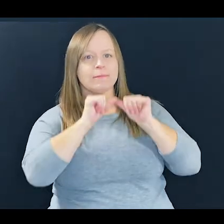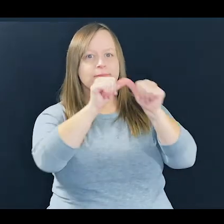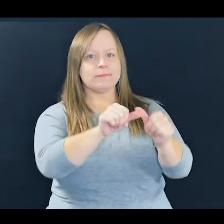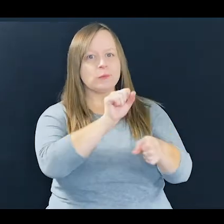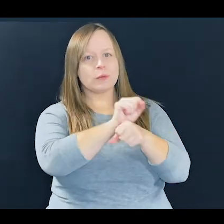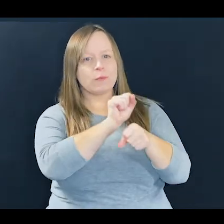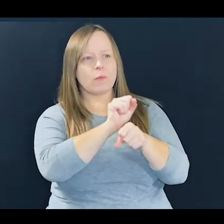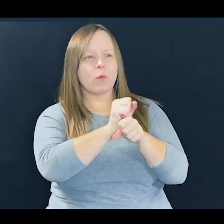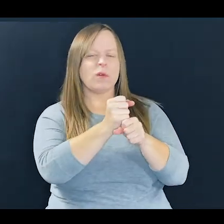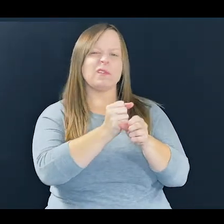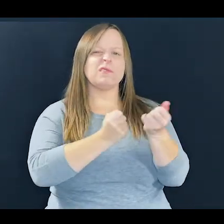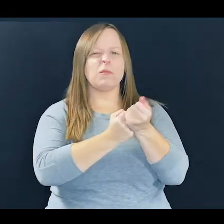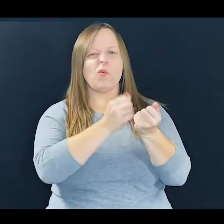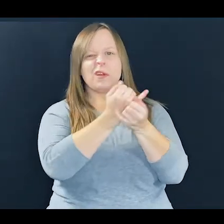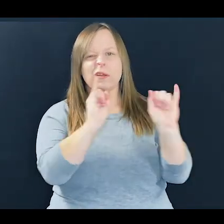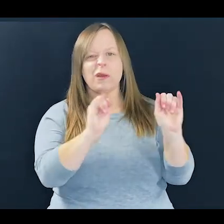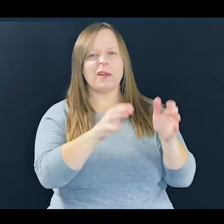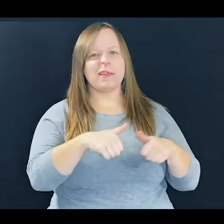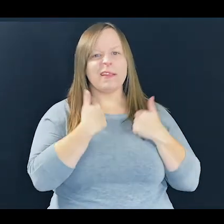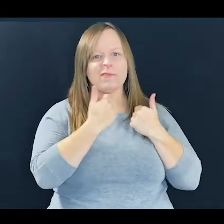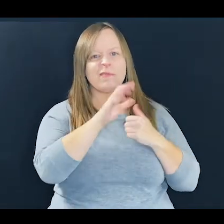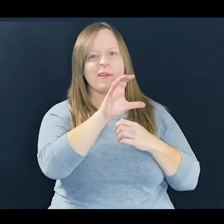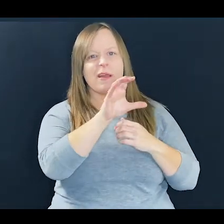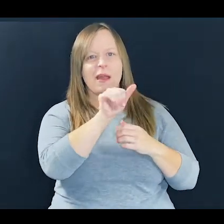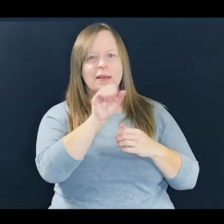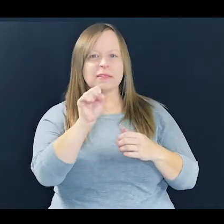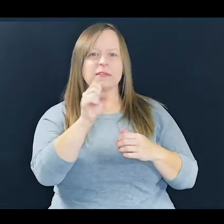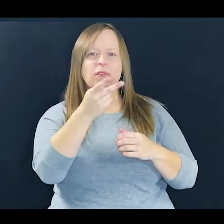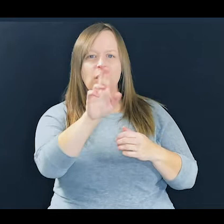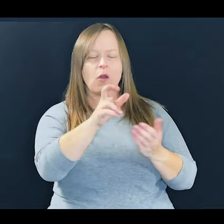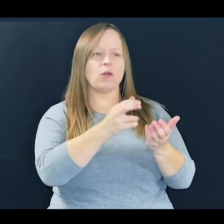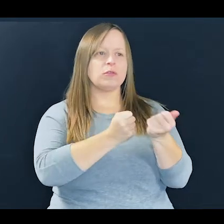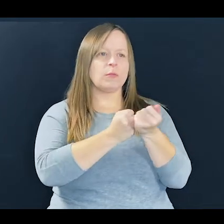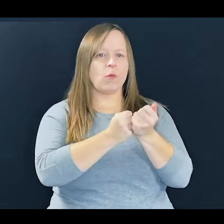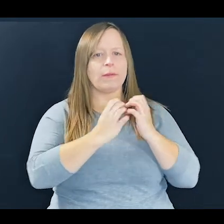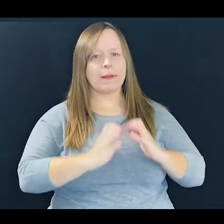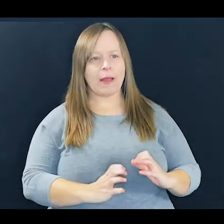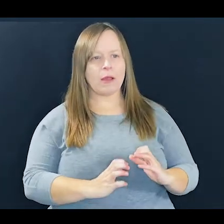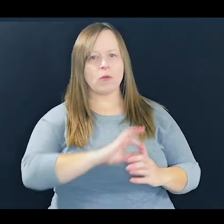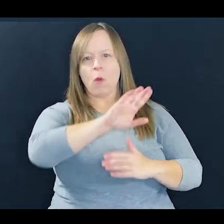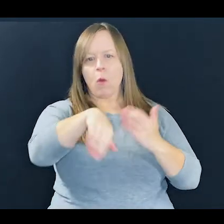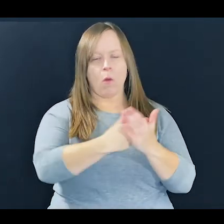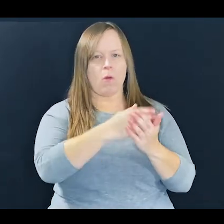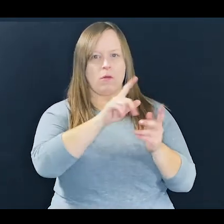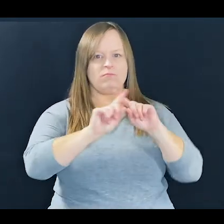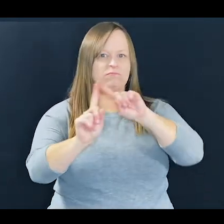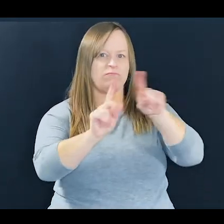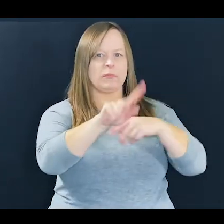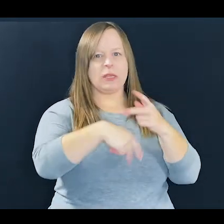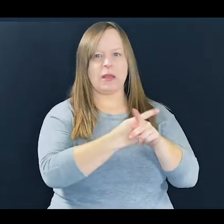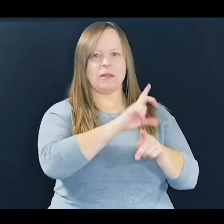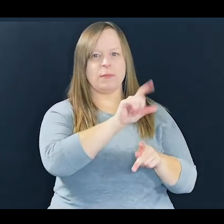and to support independent living. ACCES-VR supports clients with all disabilities except those